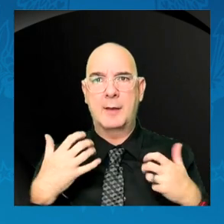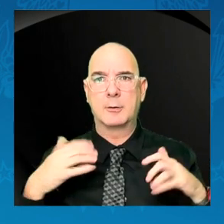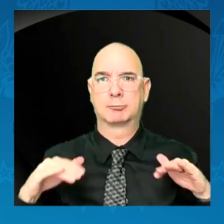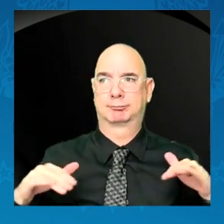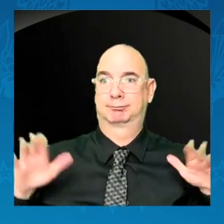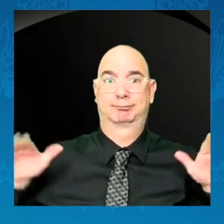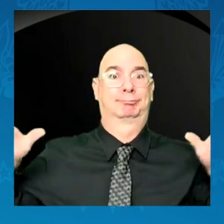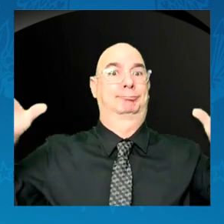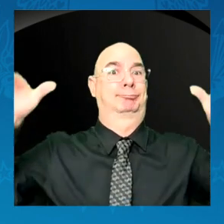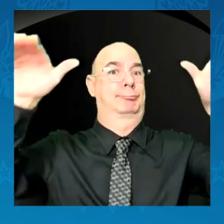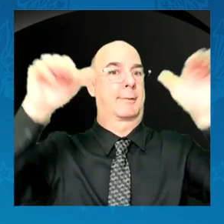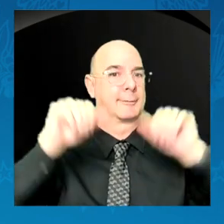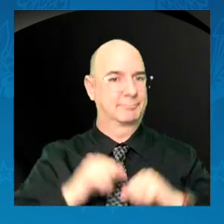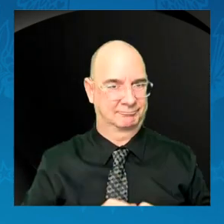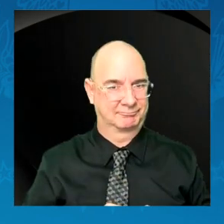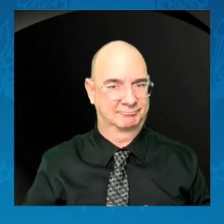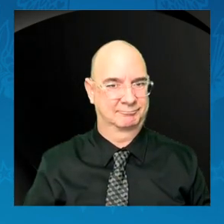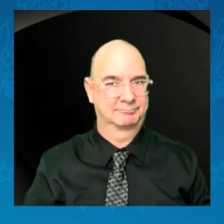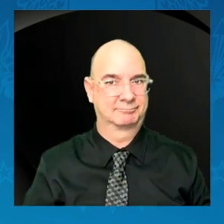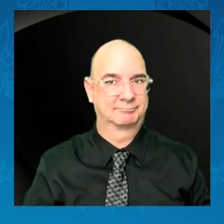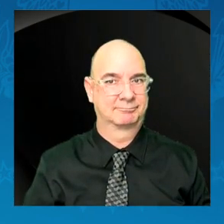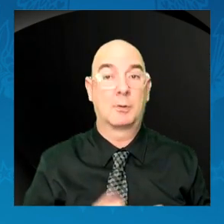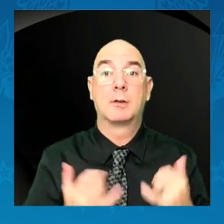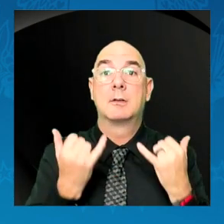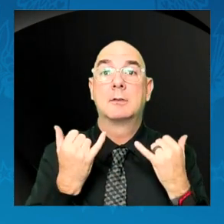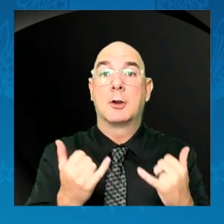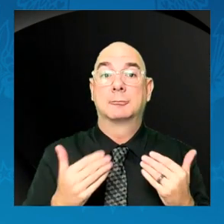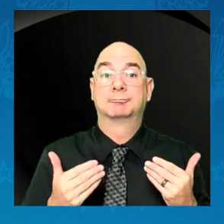With that, let's move on to General Dickinson,